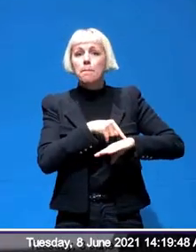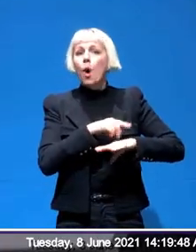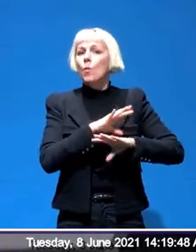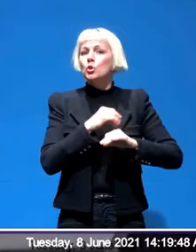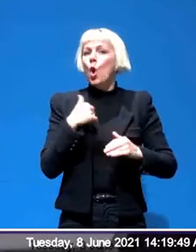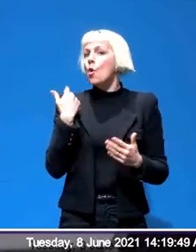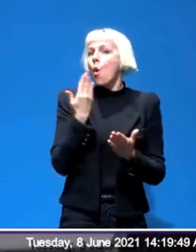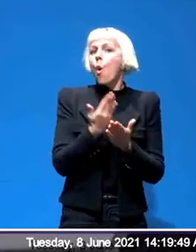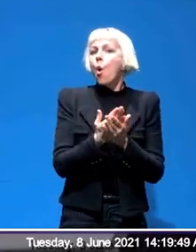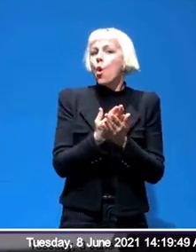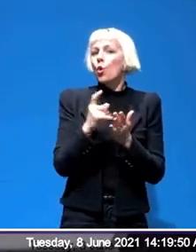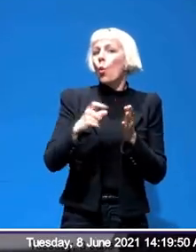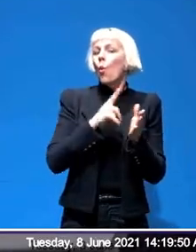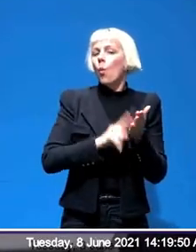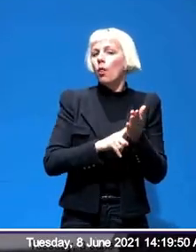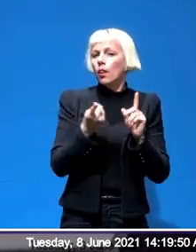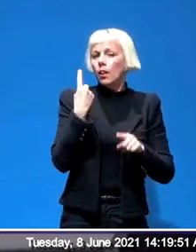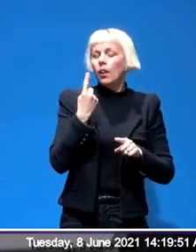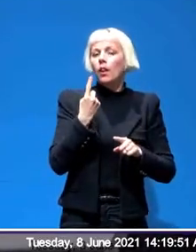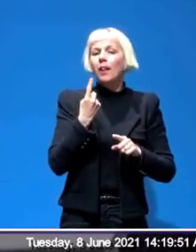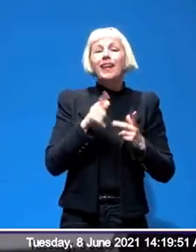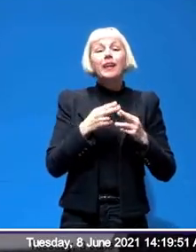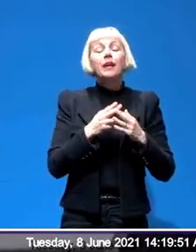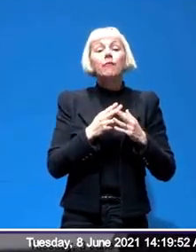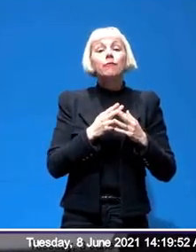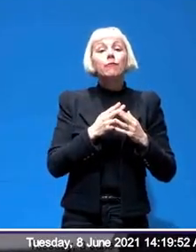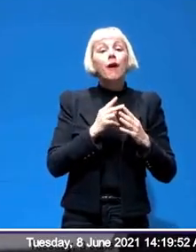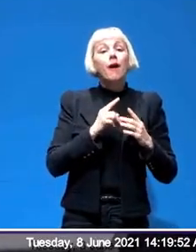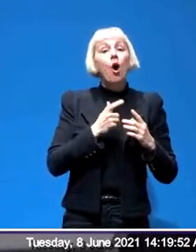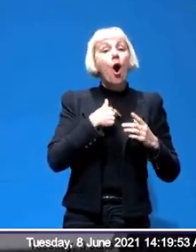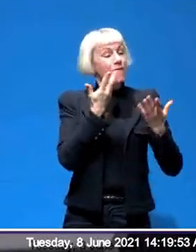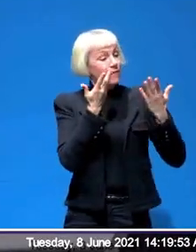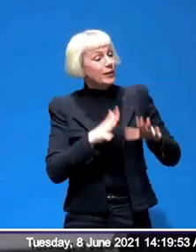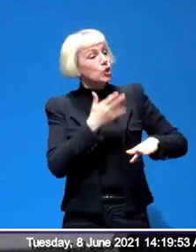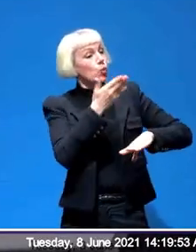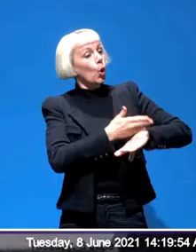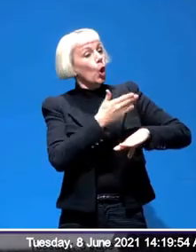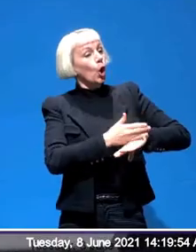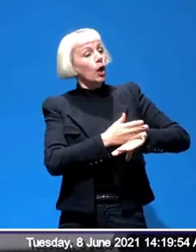So if it was out of hours, I would not have been notified, no.